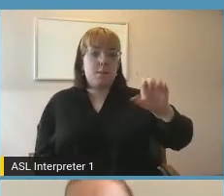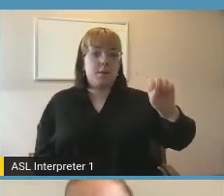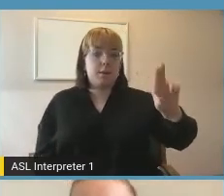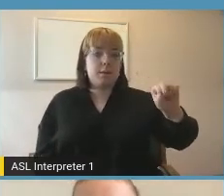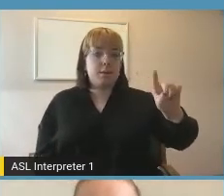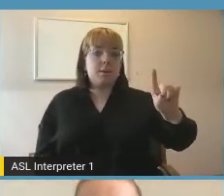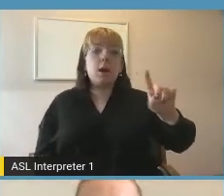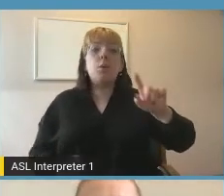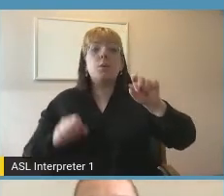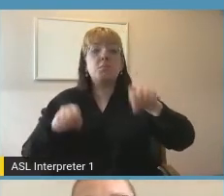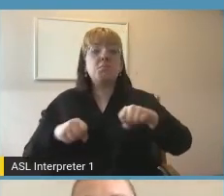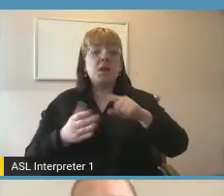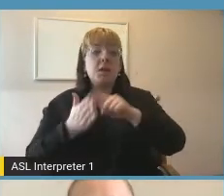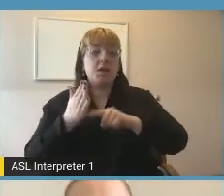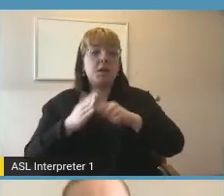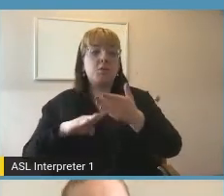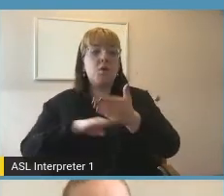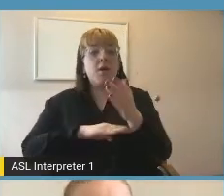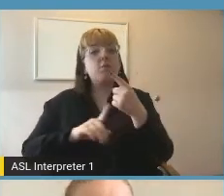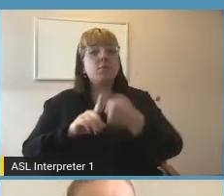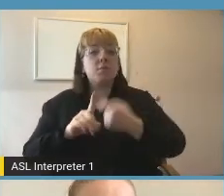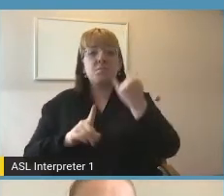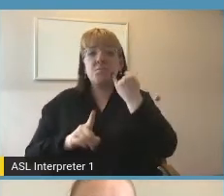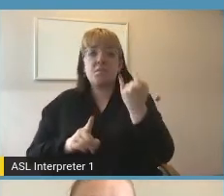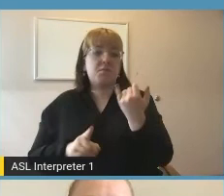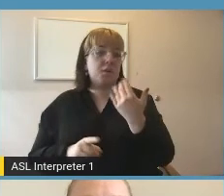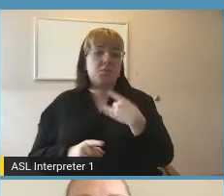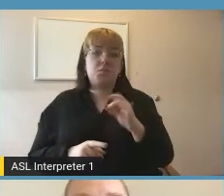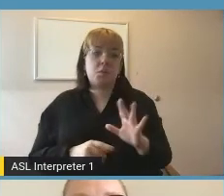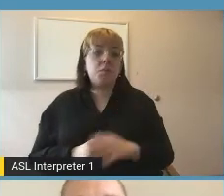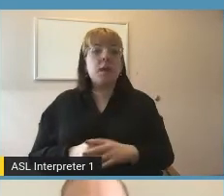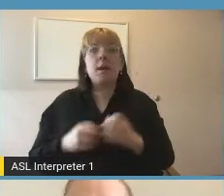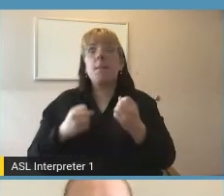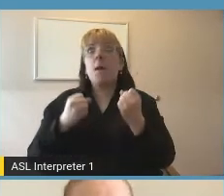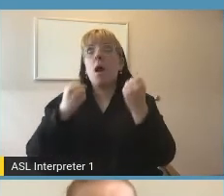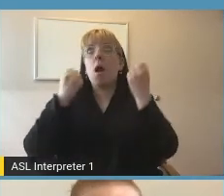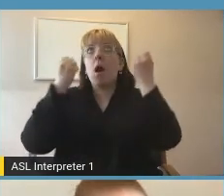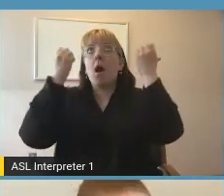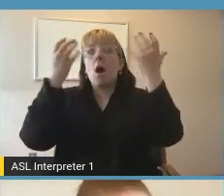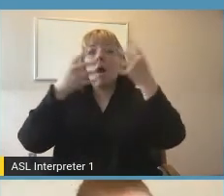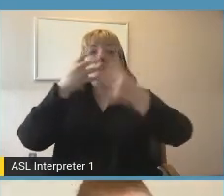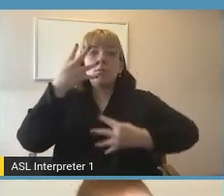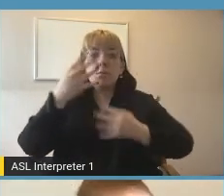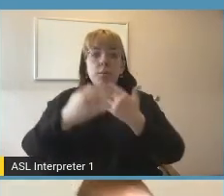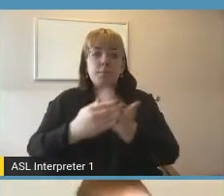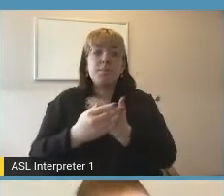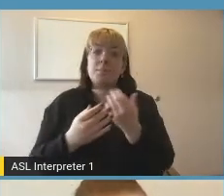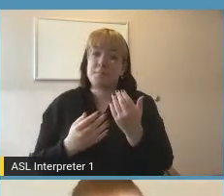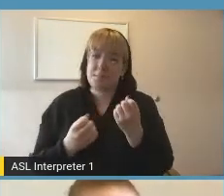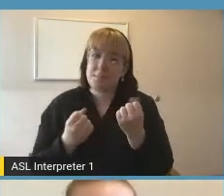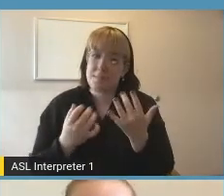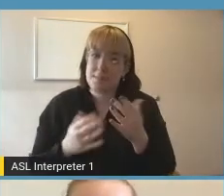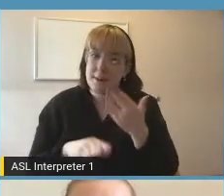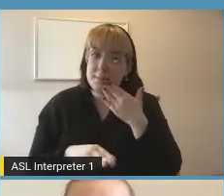free music archive has tons of music on it. And a lot of it is bad. But there is some